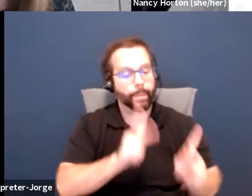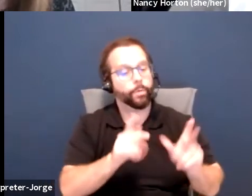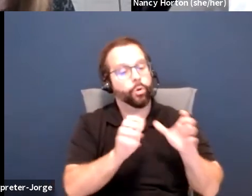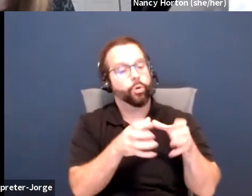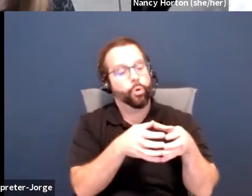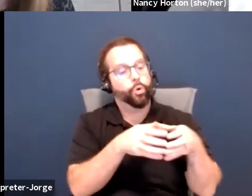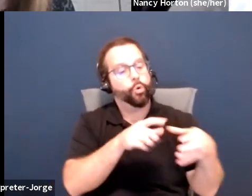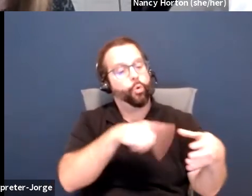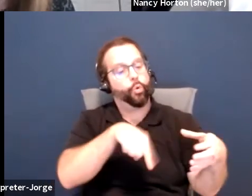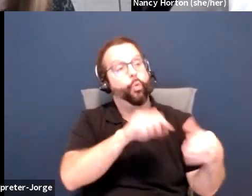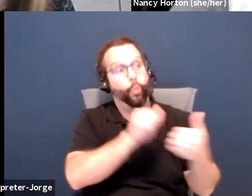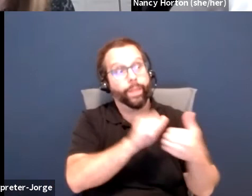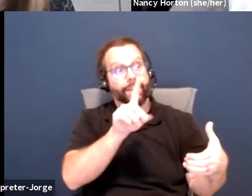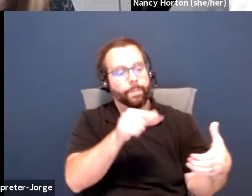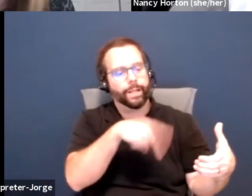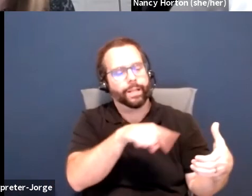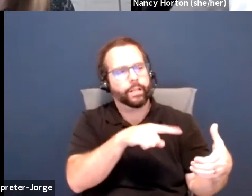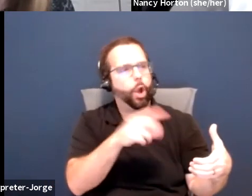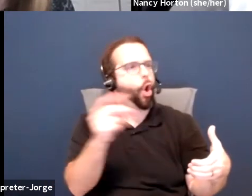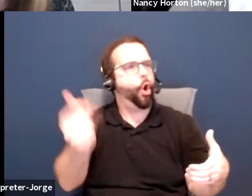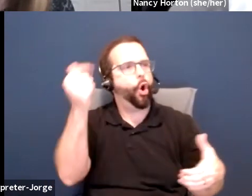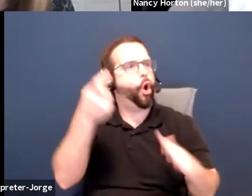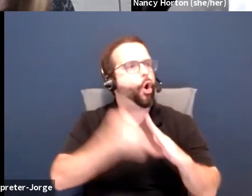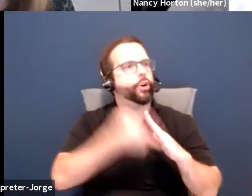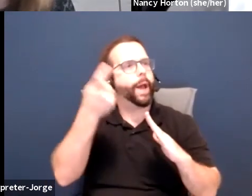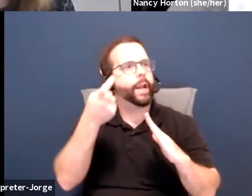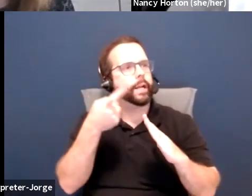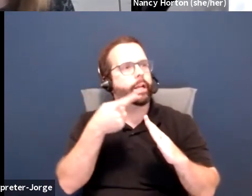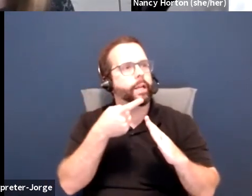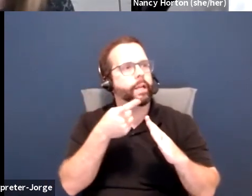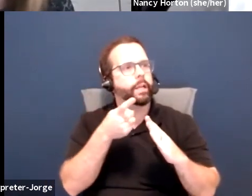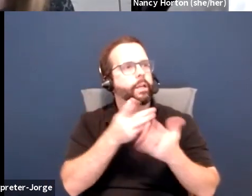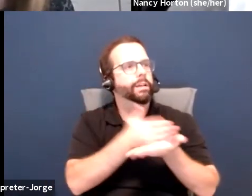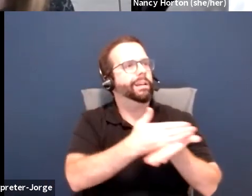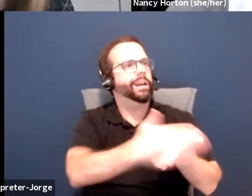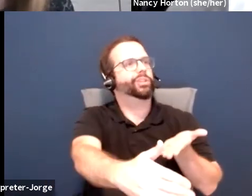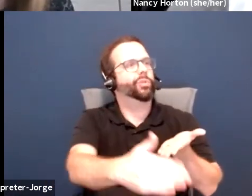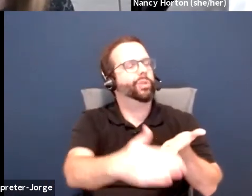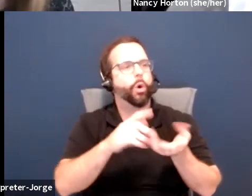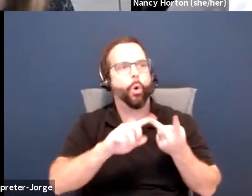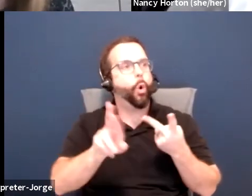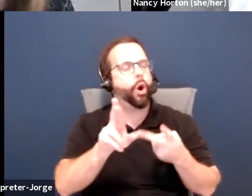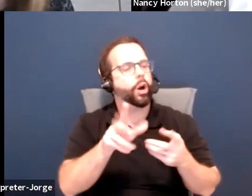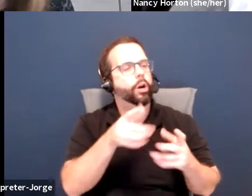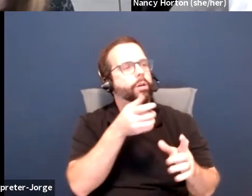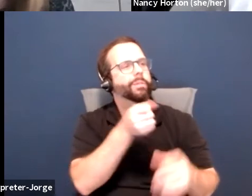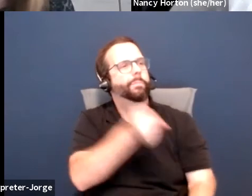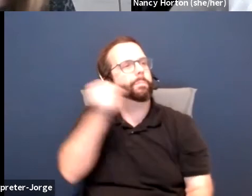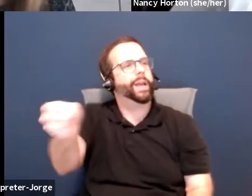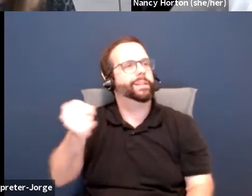on disability, that people with disabilities are just not going to be automatically excluded or sent to the